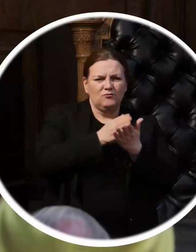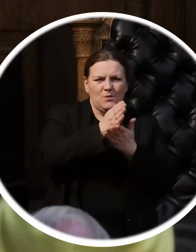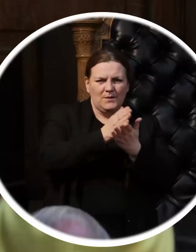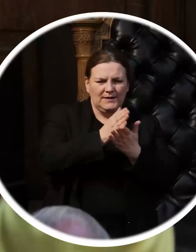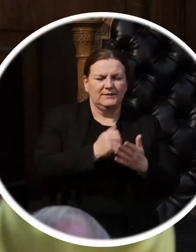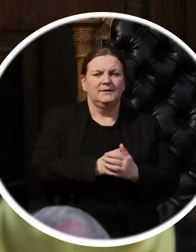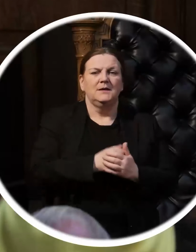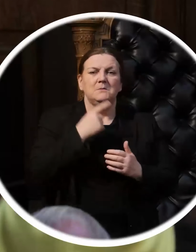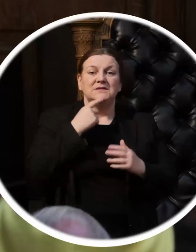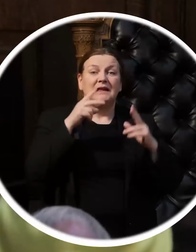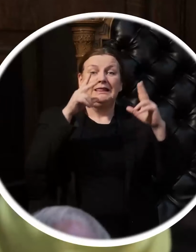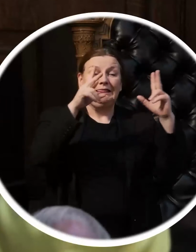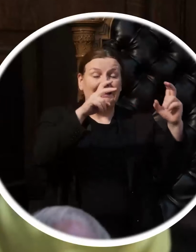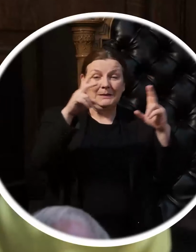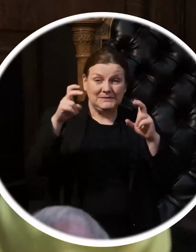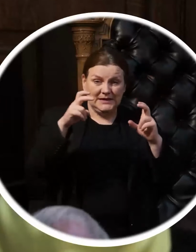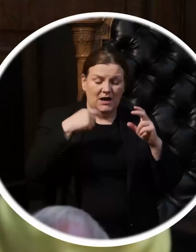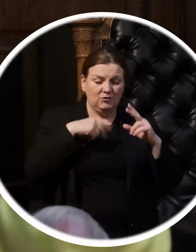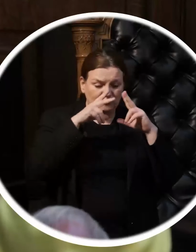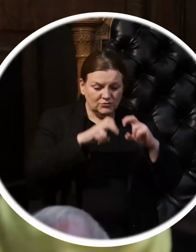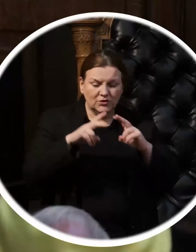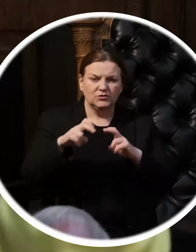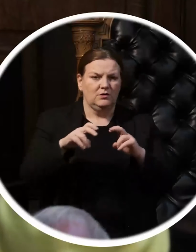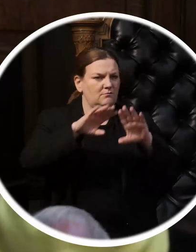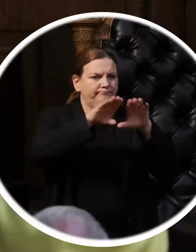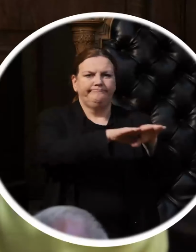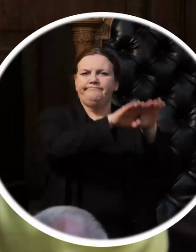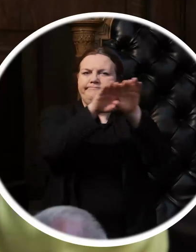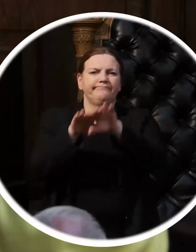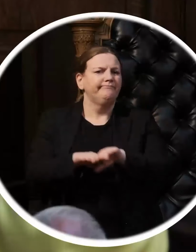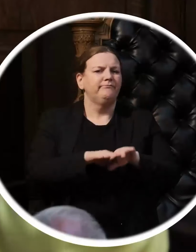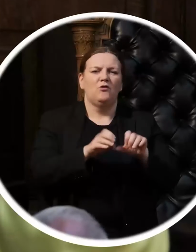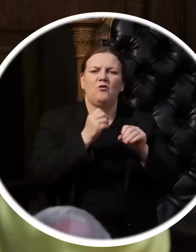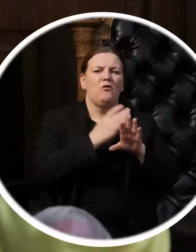But the themes that I researched are universal for all railway architecture